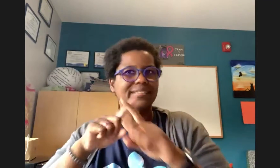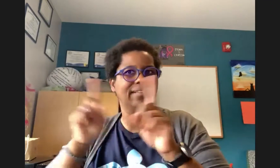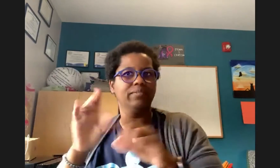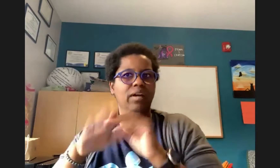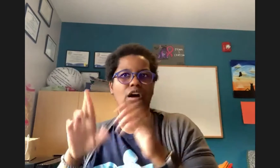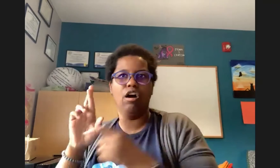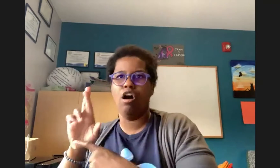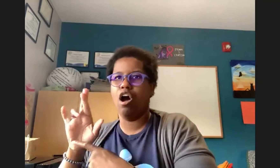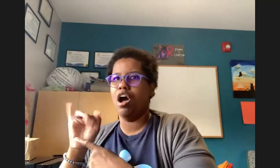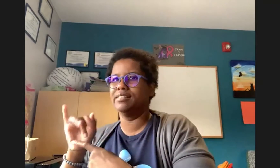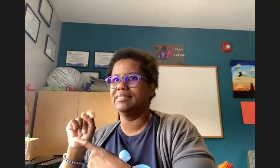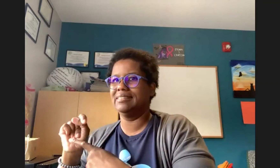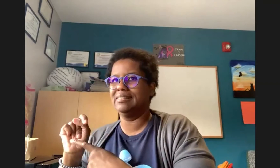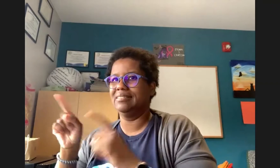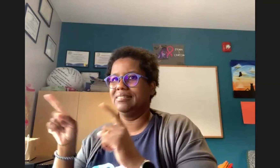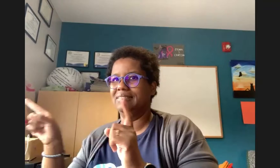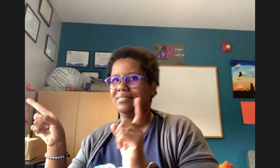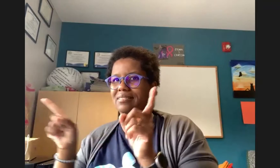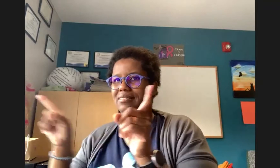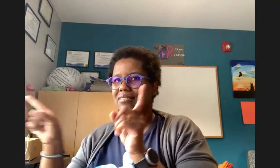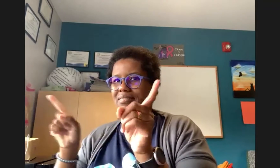Very different from my experience at RIT.